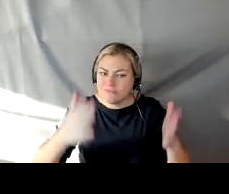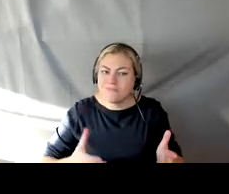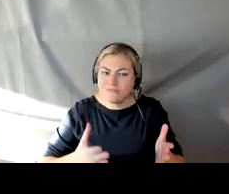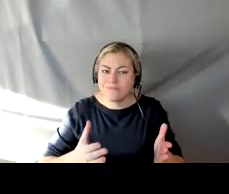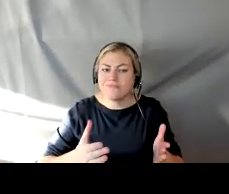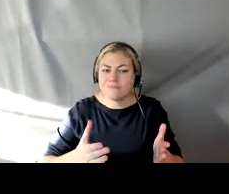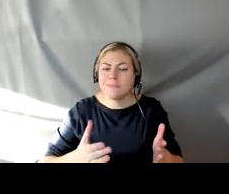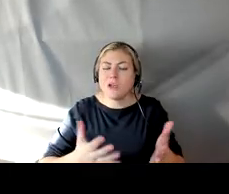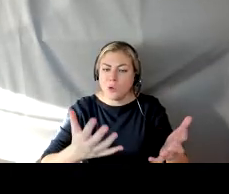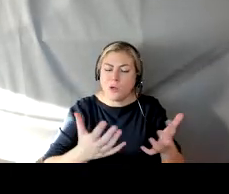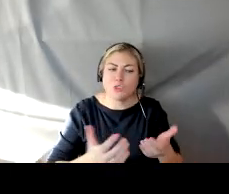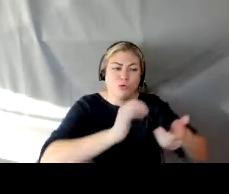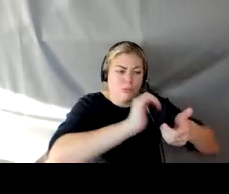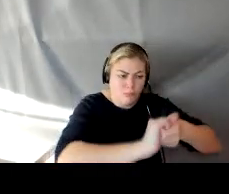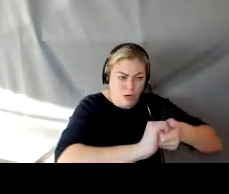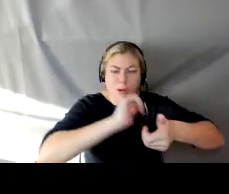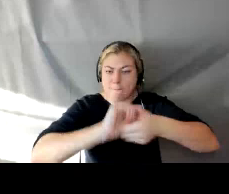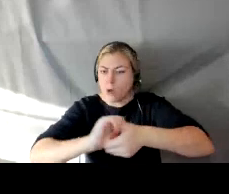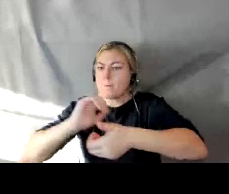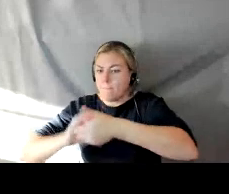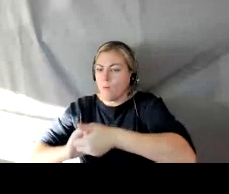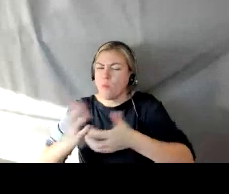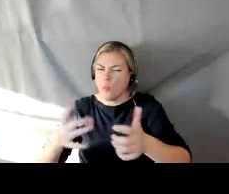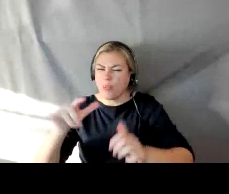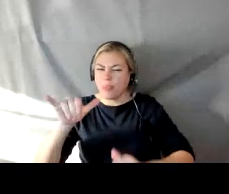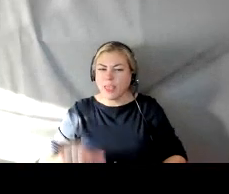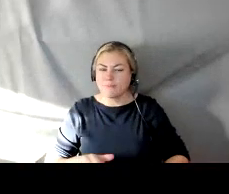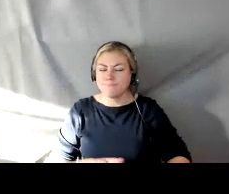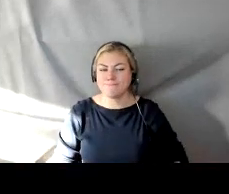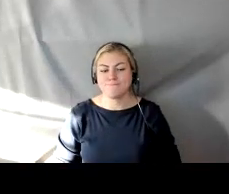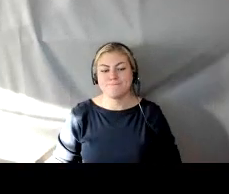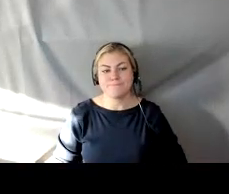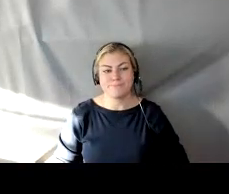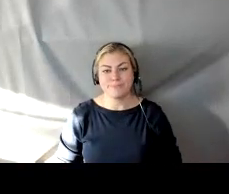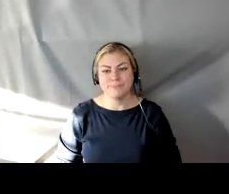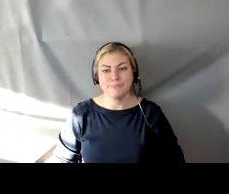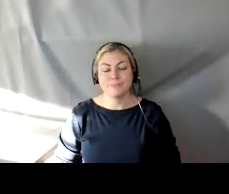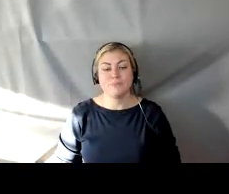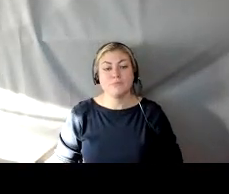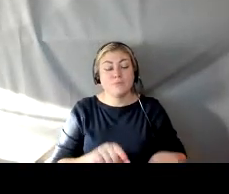through partnerships and we also want to make sure that the boundary that we're